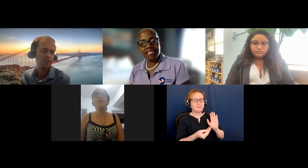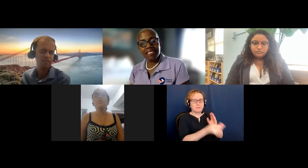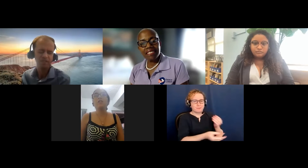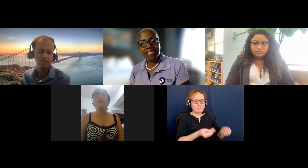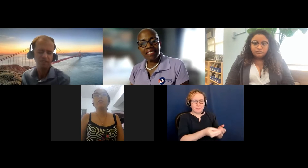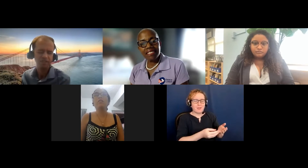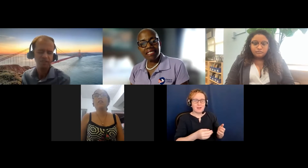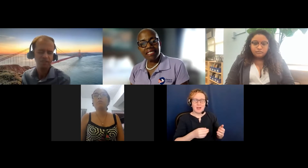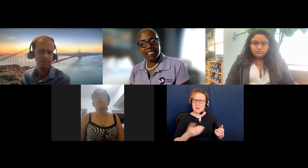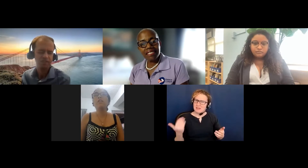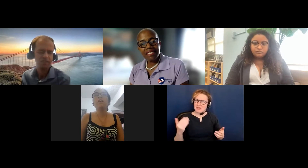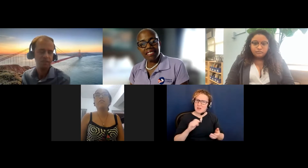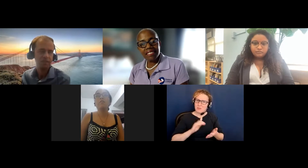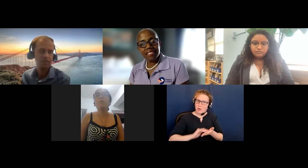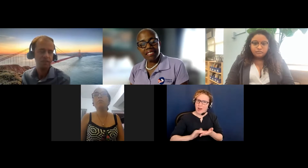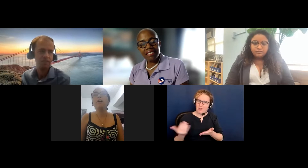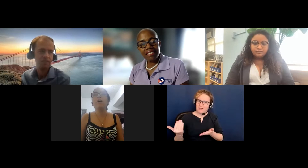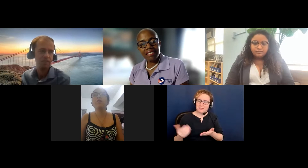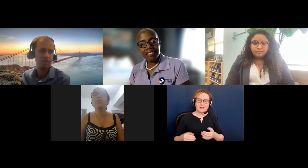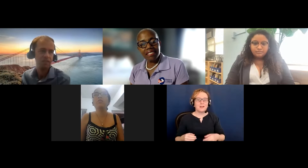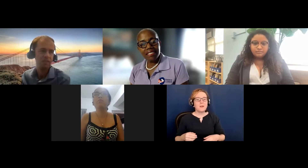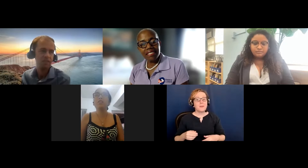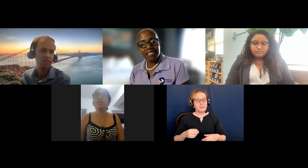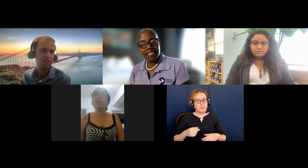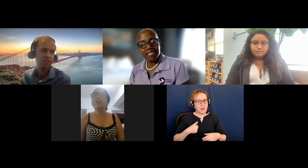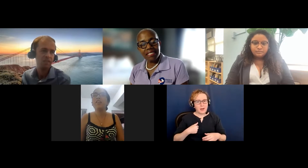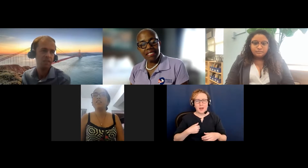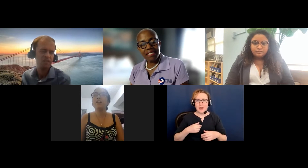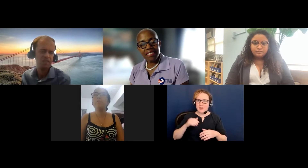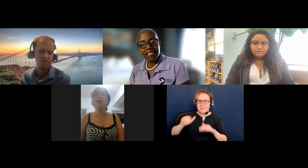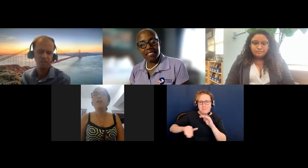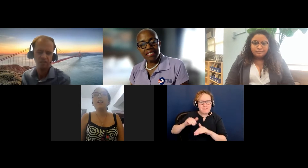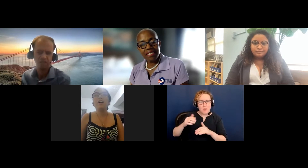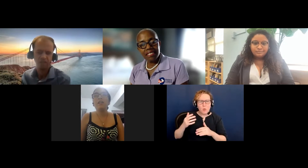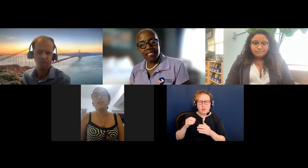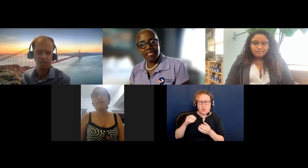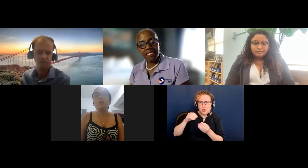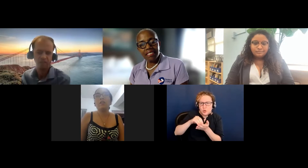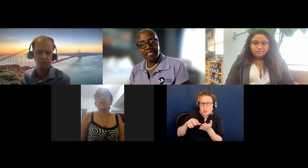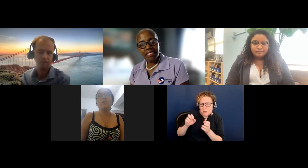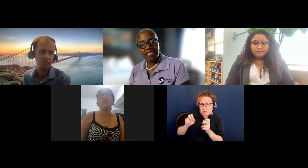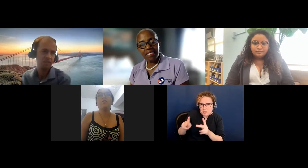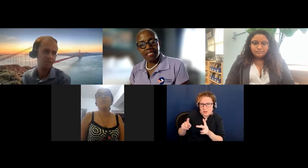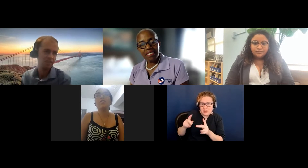to see if there was any opportunity available, but I was 14 at that time. They said you are so young.